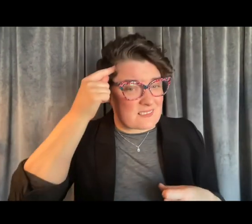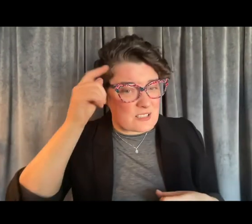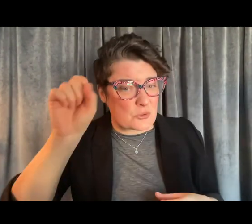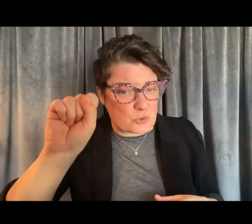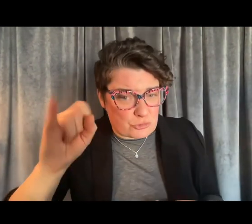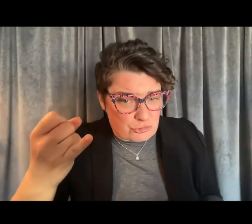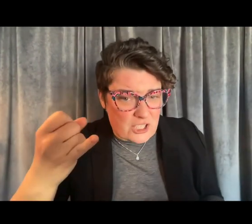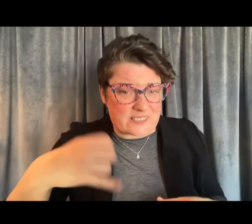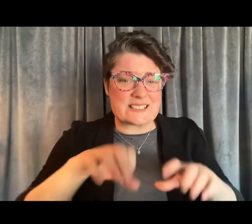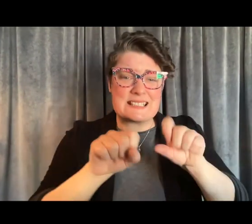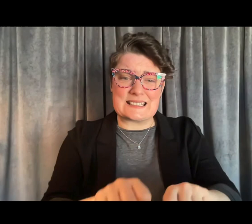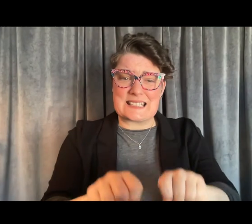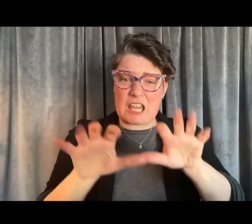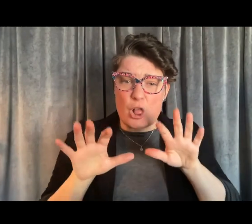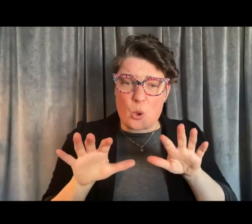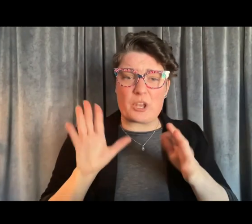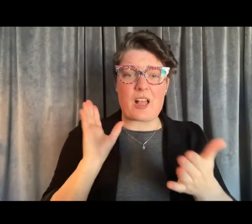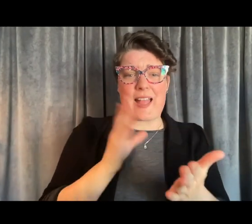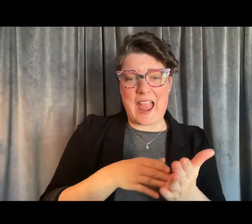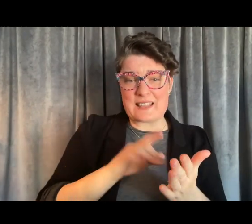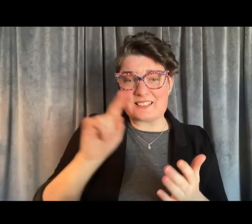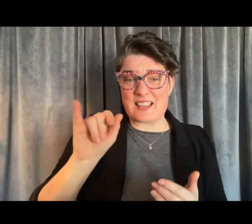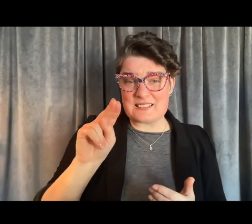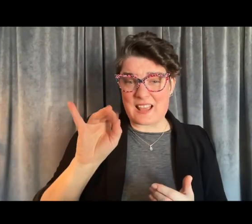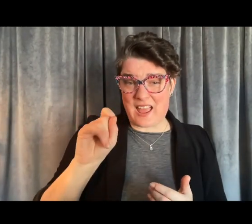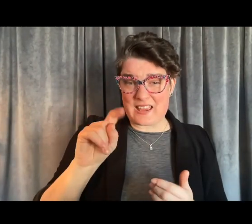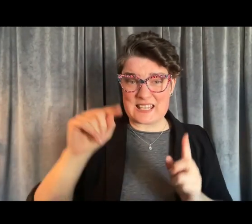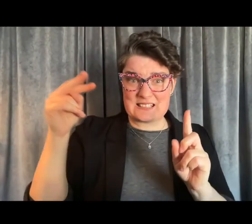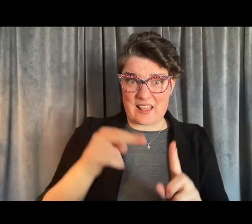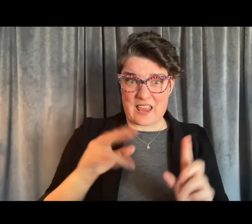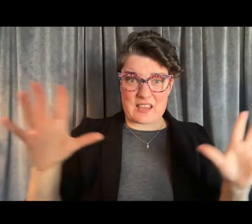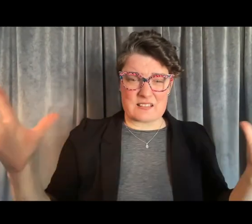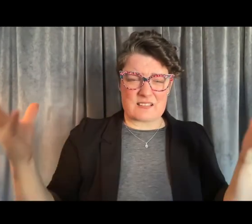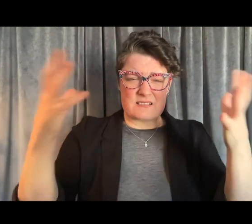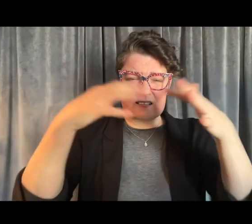It's like Something that's very motivational for me is that I had